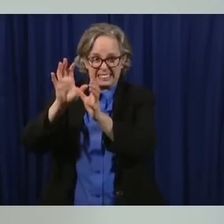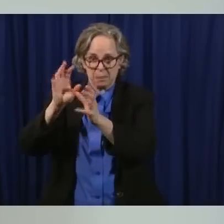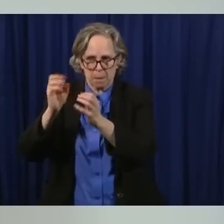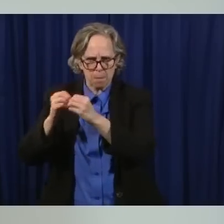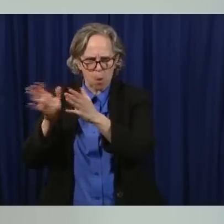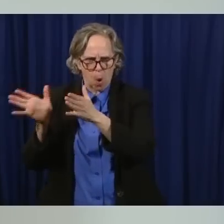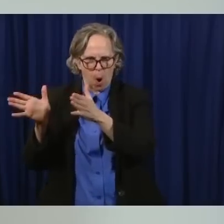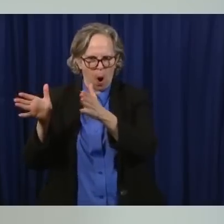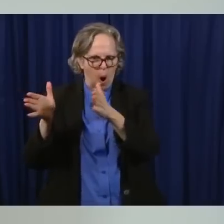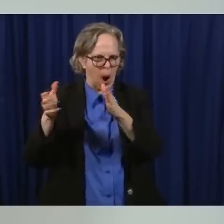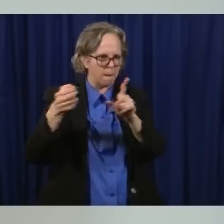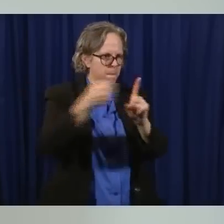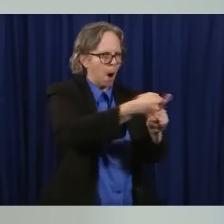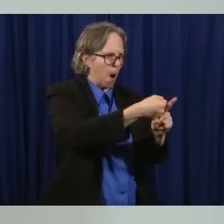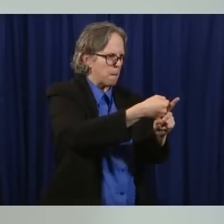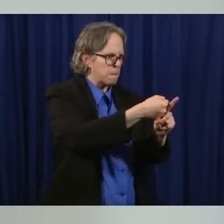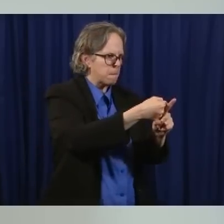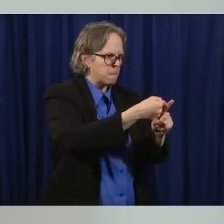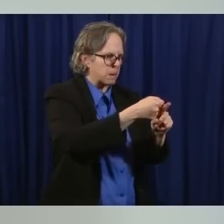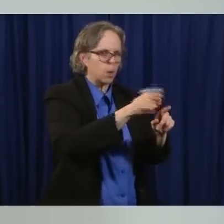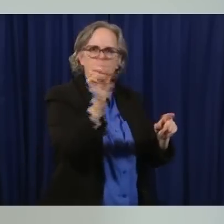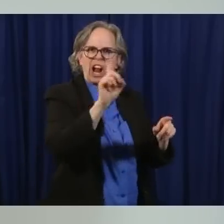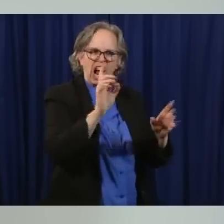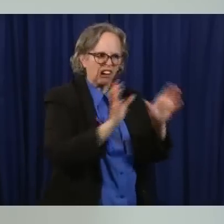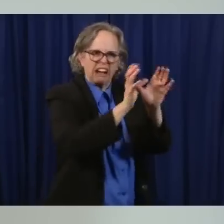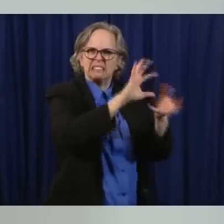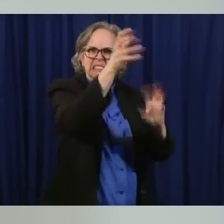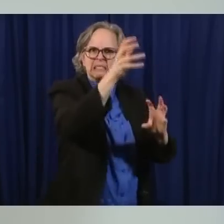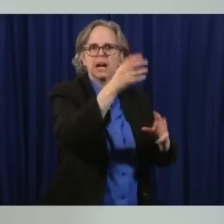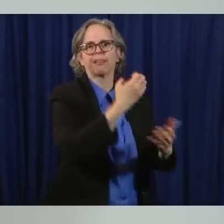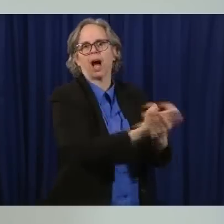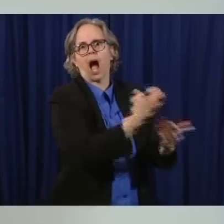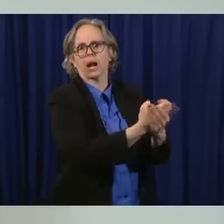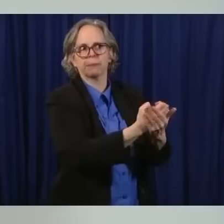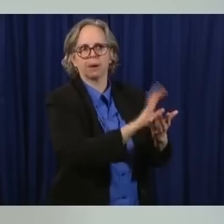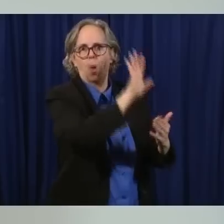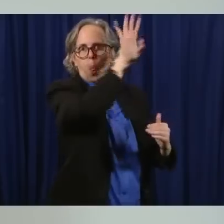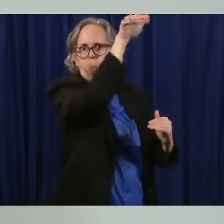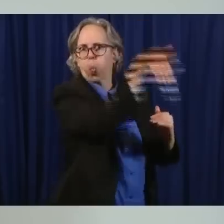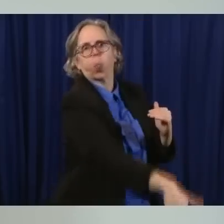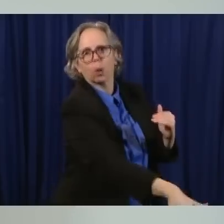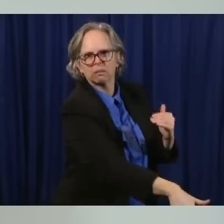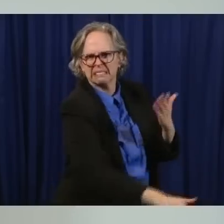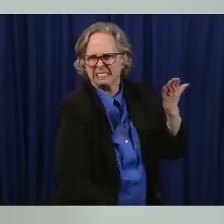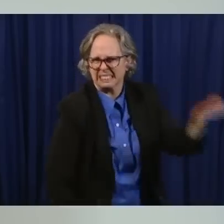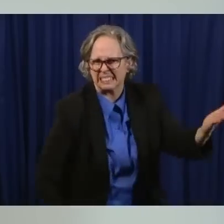ECONOMIC SIDE OF THE CRISIS BECAUSE IT'S IS NOT JUST A HEALTH CRISIS, OVER TIME IT HAS